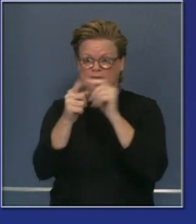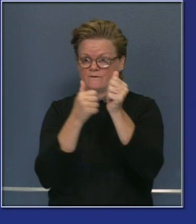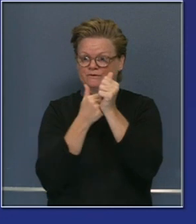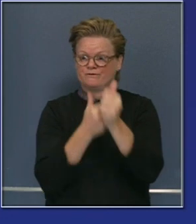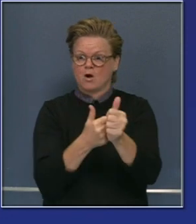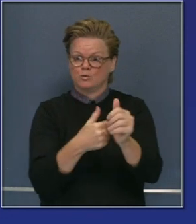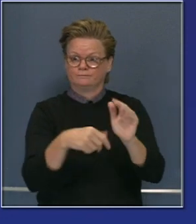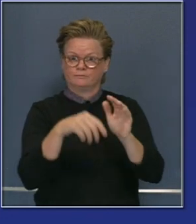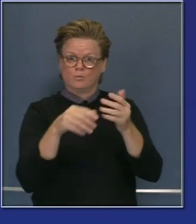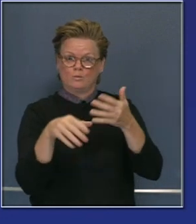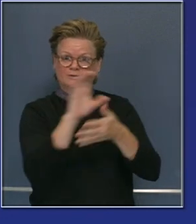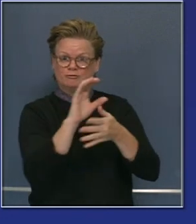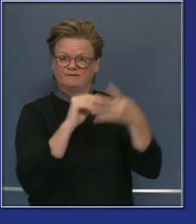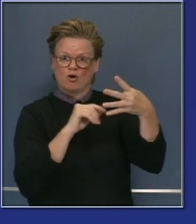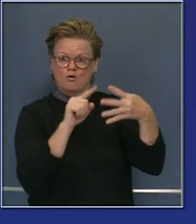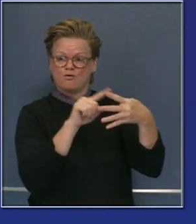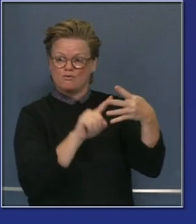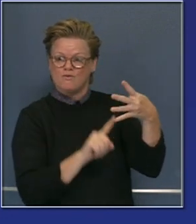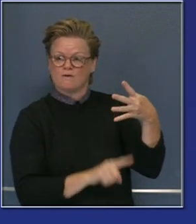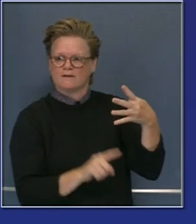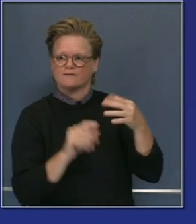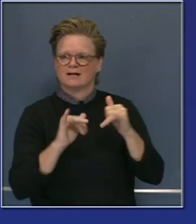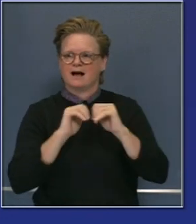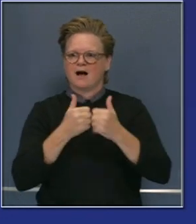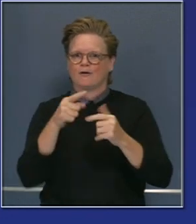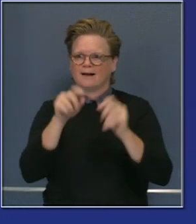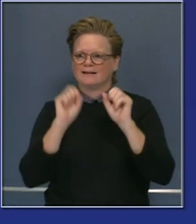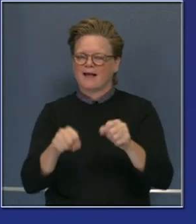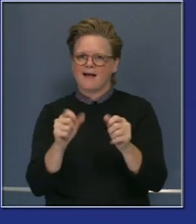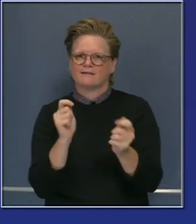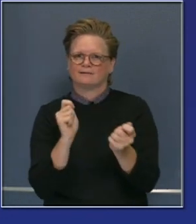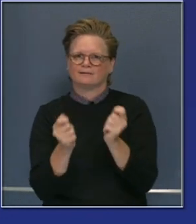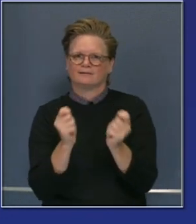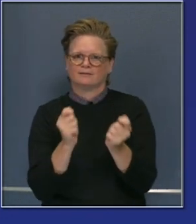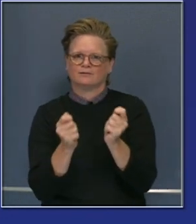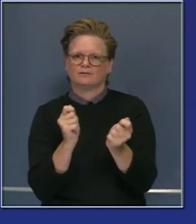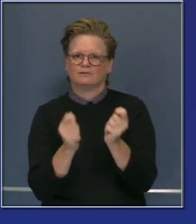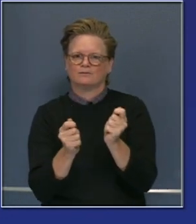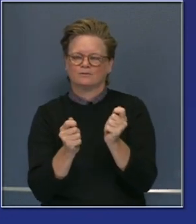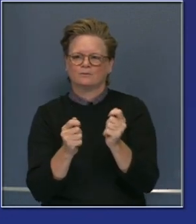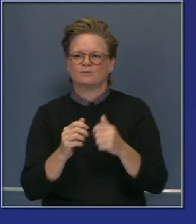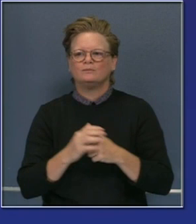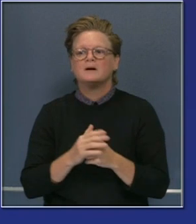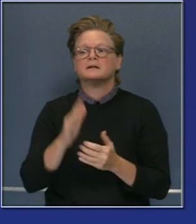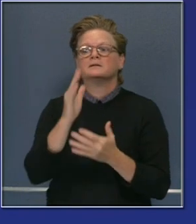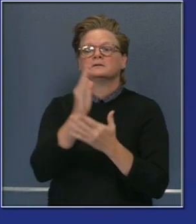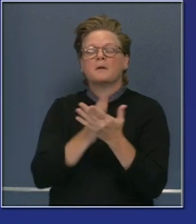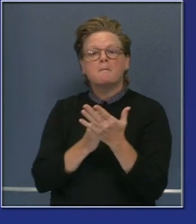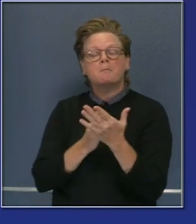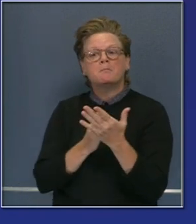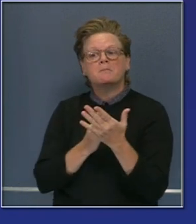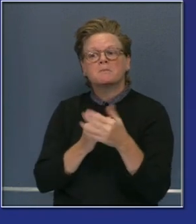TIME DOCTOR GALLO -- DR. GHALY WILL TALK MORE ABOUT THAT AND WE PUT OUT GUIDELINES AND THEY DID NOT MEAN GO BUT WE POWERED